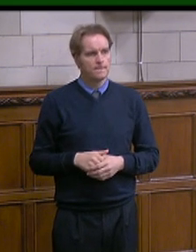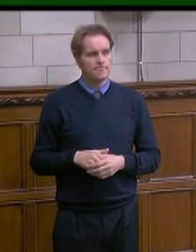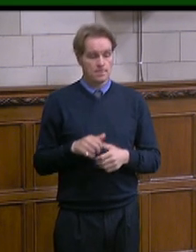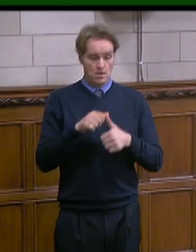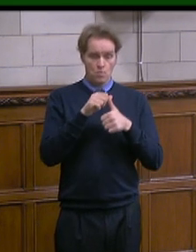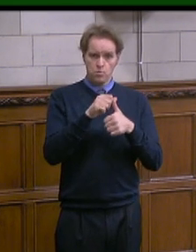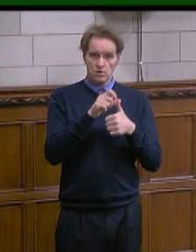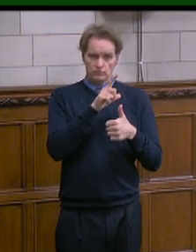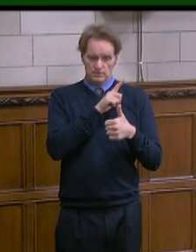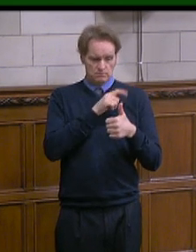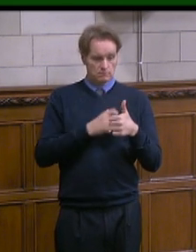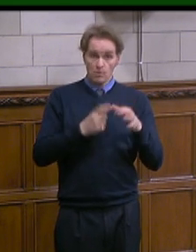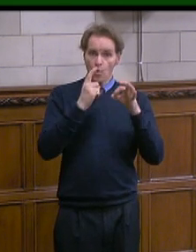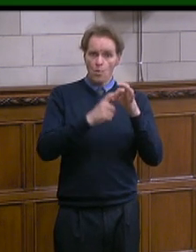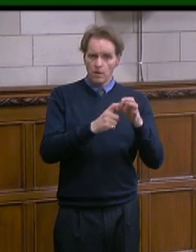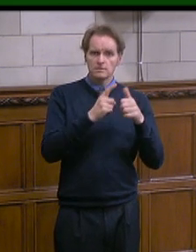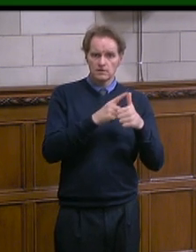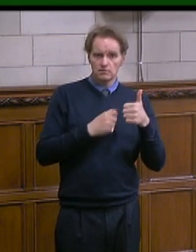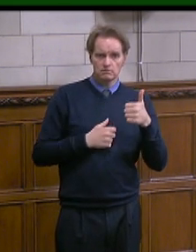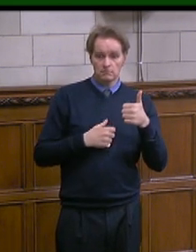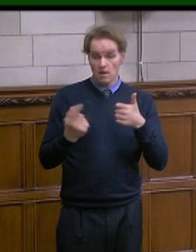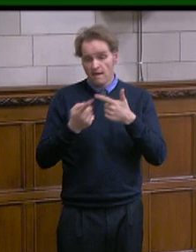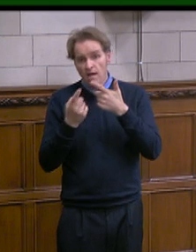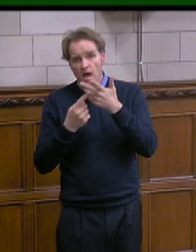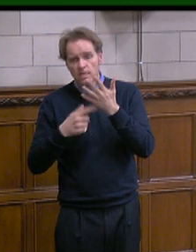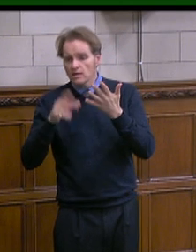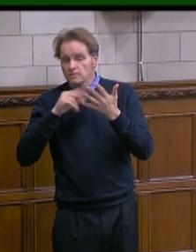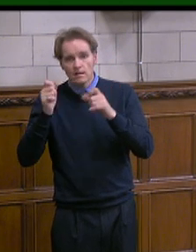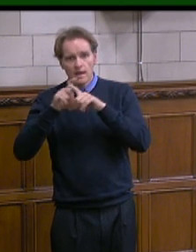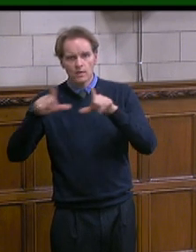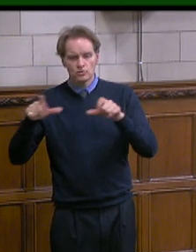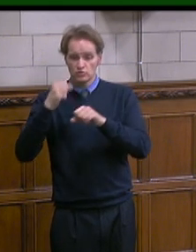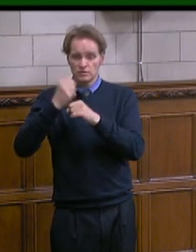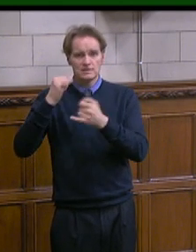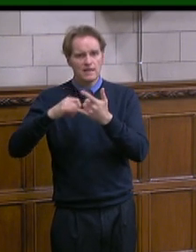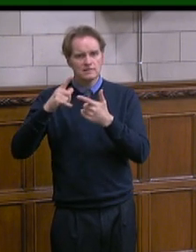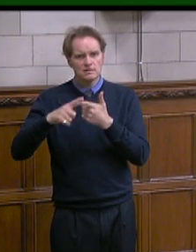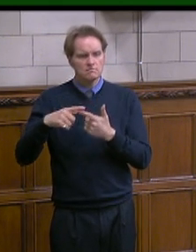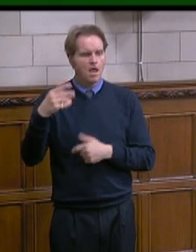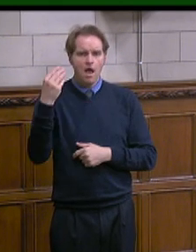Many other languages are rightly taught at GCSE, including Arabic, Biblical Hebrew, Persian and Urdu.